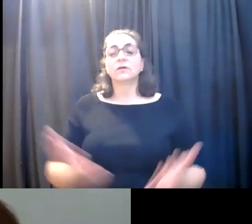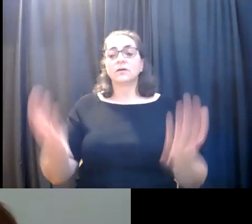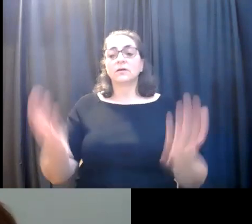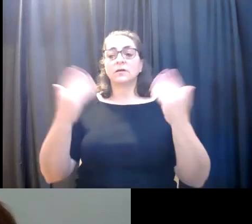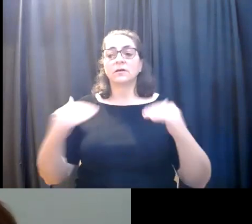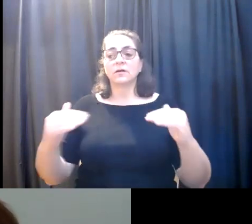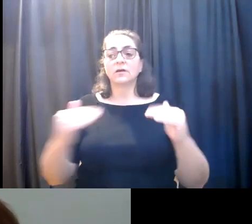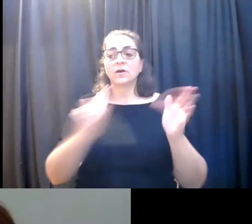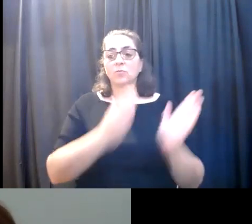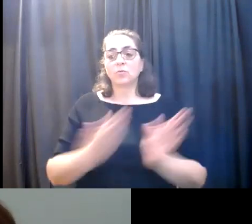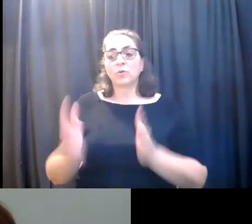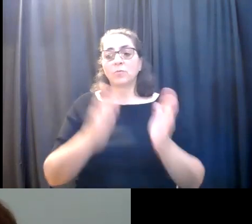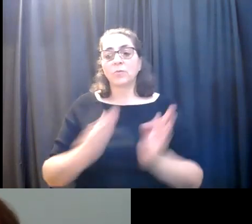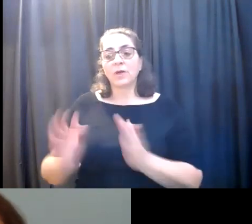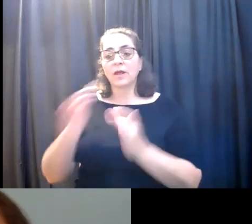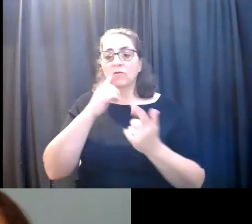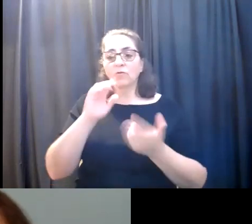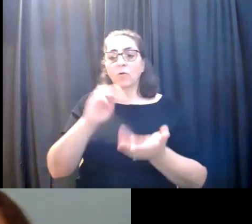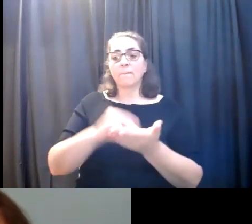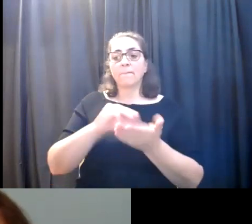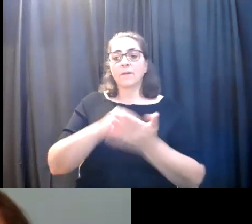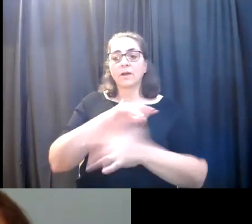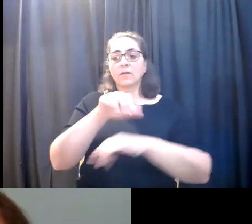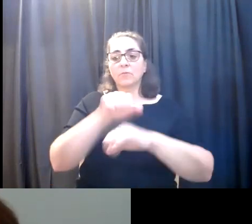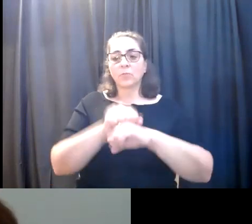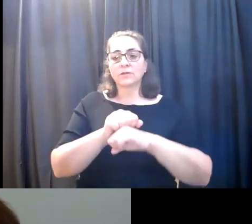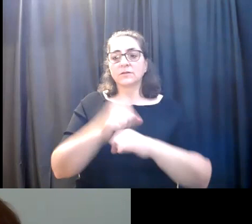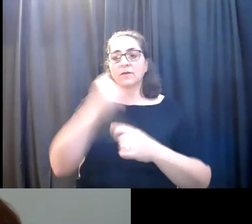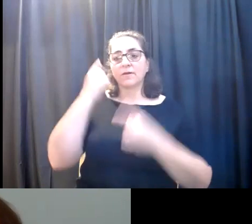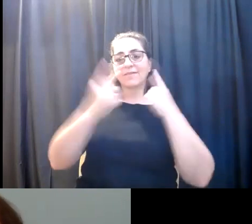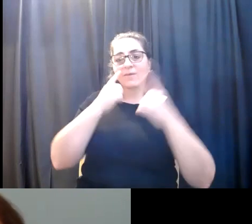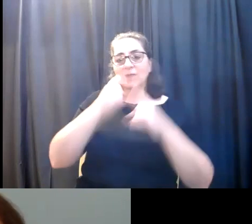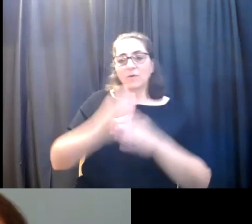have a hearing loss. Now with Cohen restrictions I was often not allowed to go to the visit